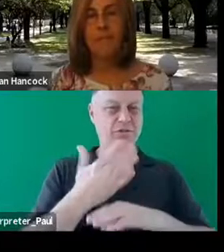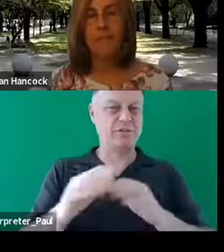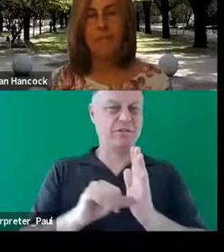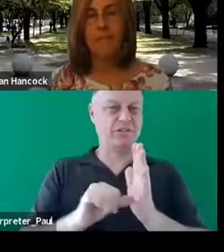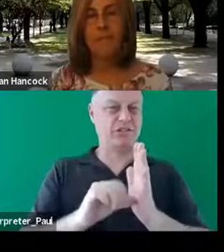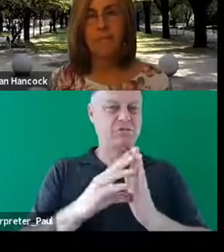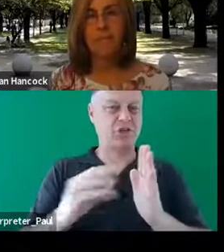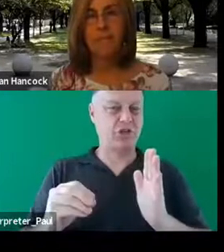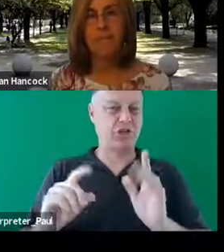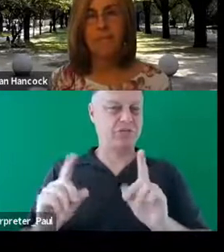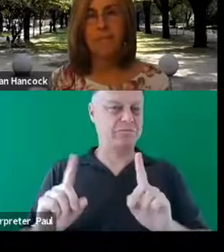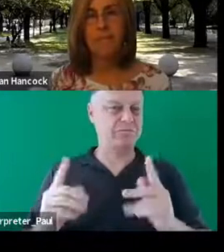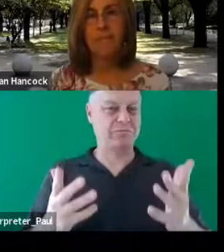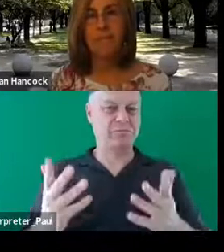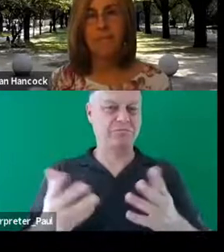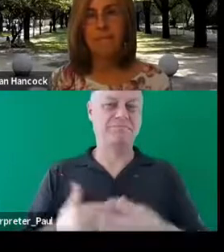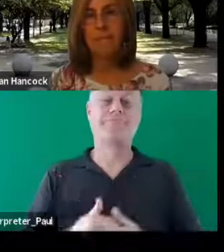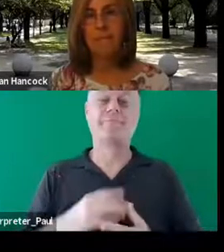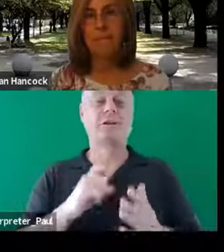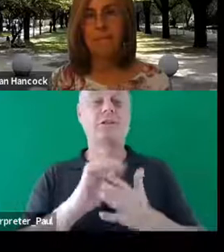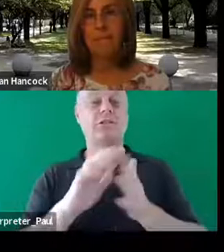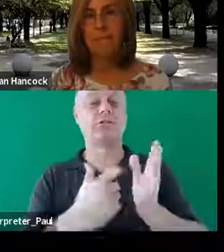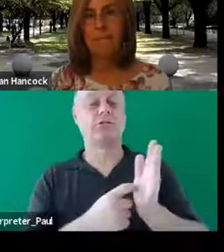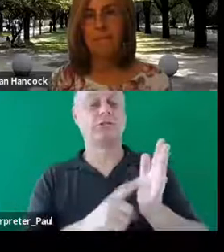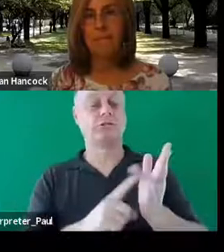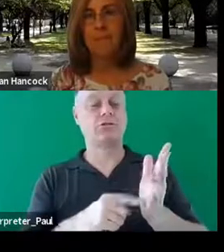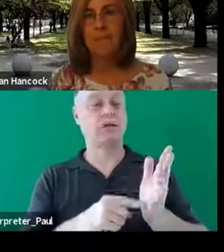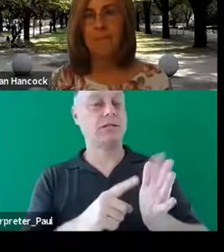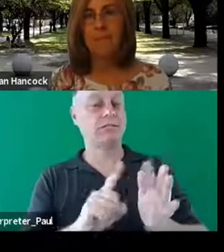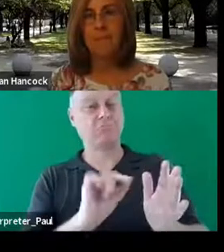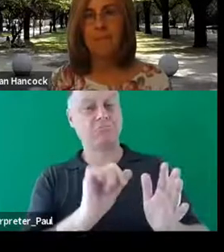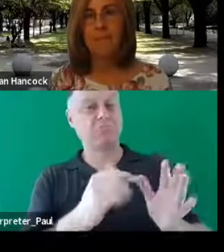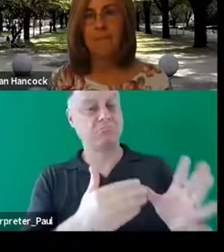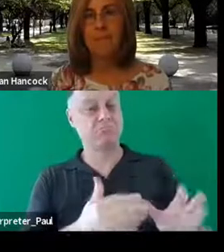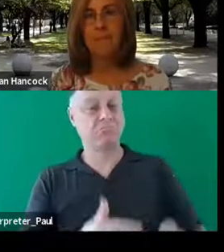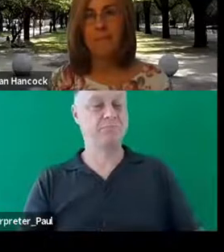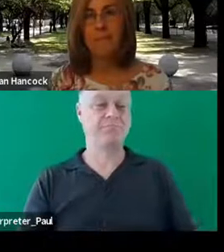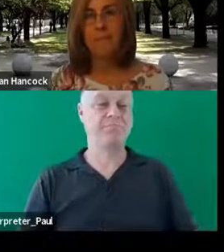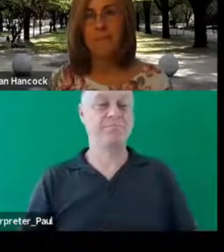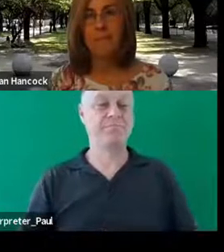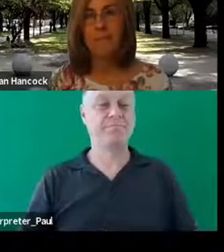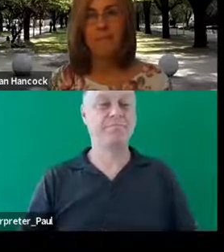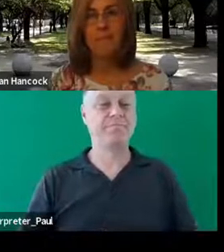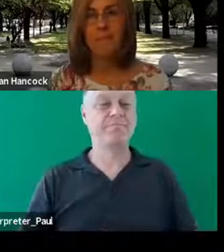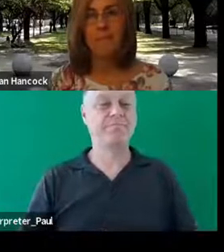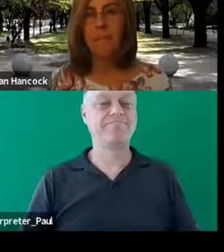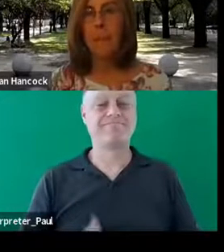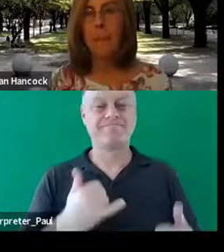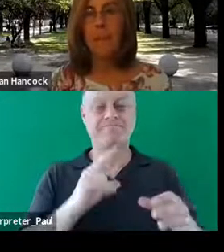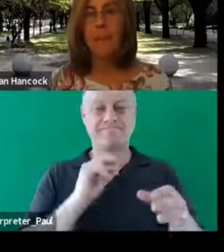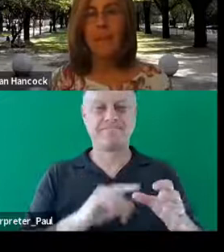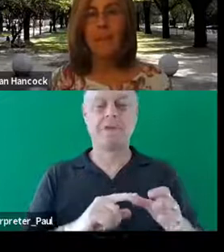Thank you. And Charlotte? CHARLOTTE: Sorry. Initially ours responded